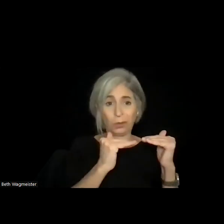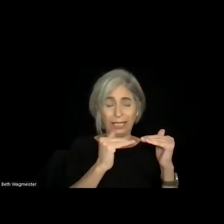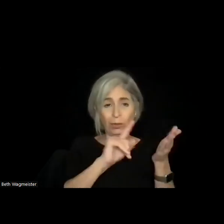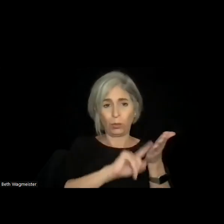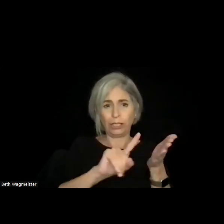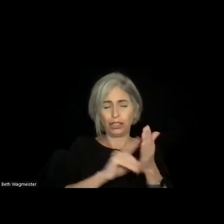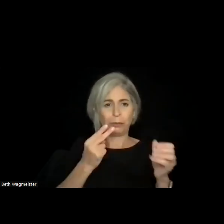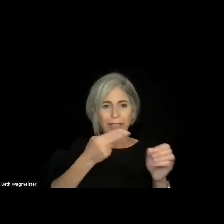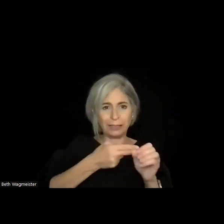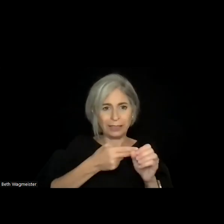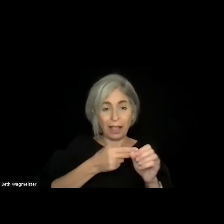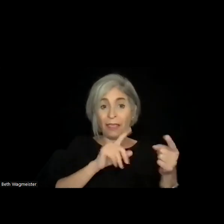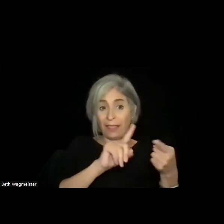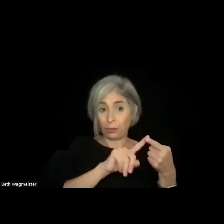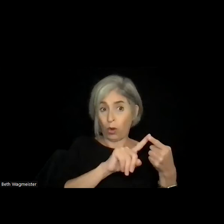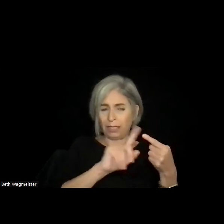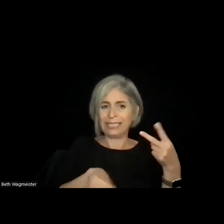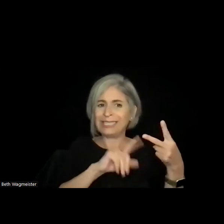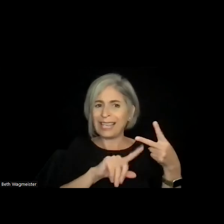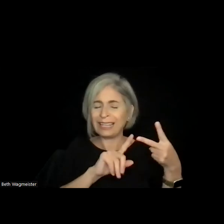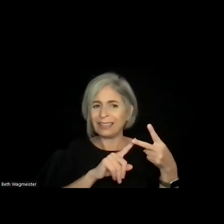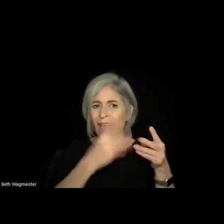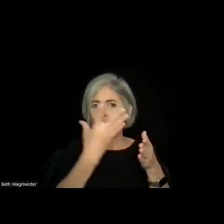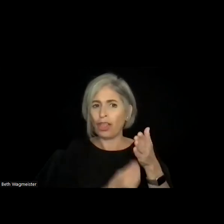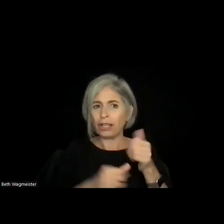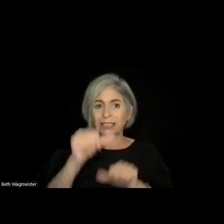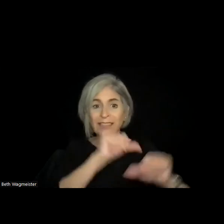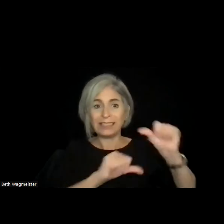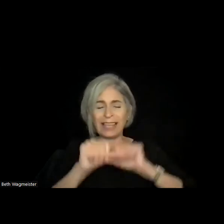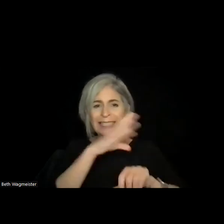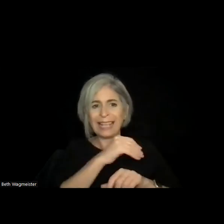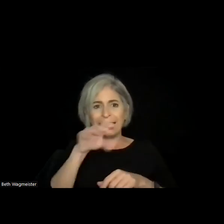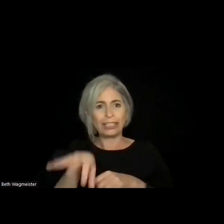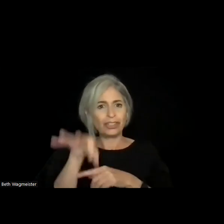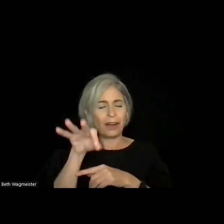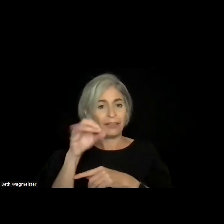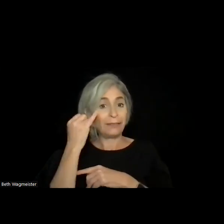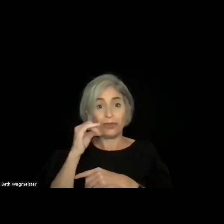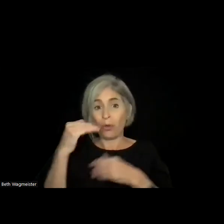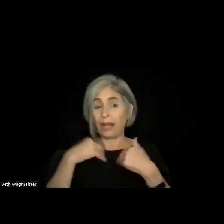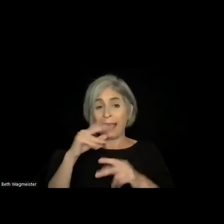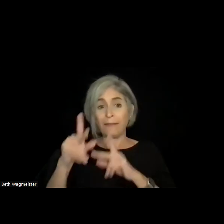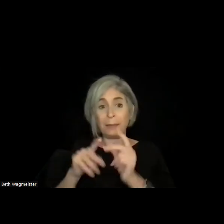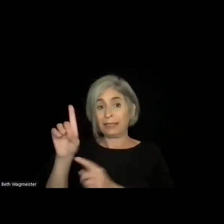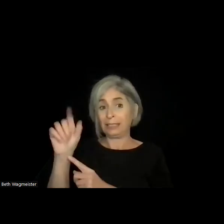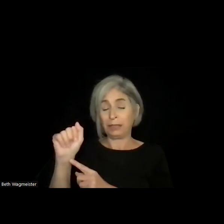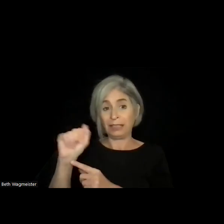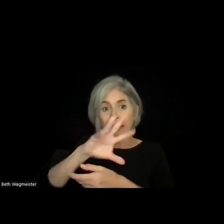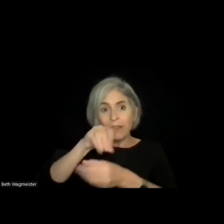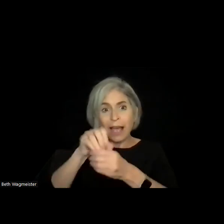leaving Persons with Disabilities out? So two big issues, one, just equity and research participation but also the loss of